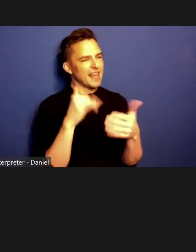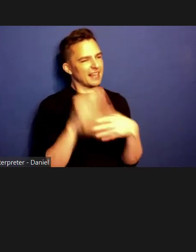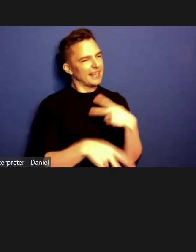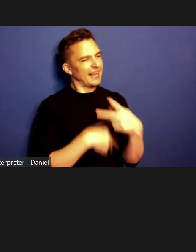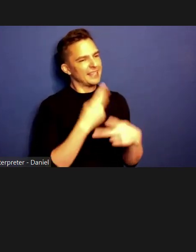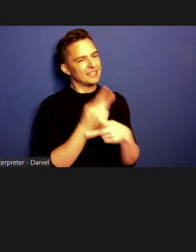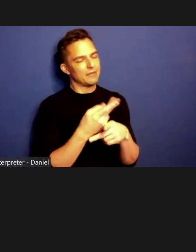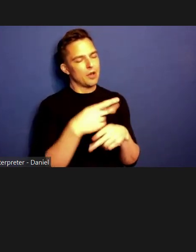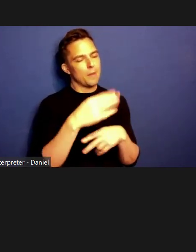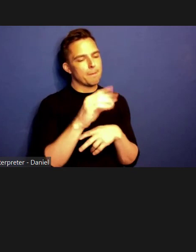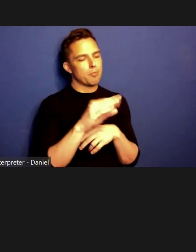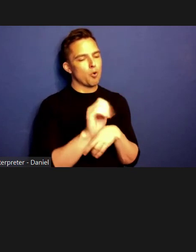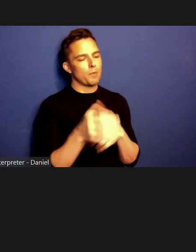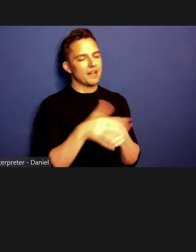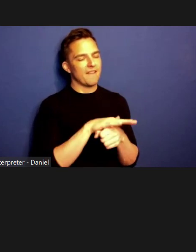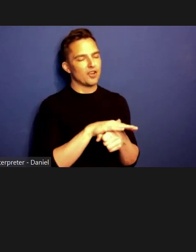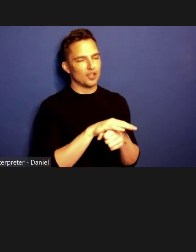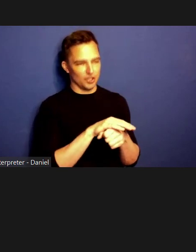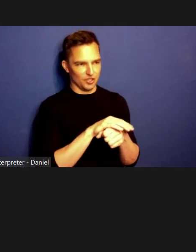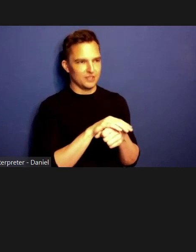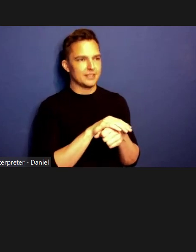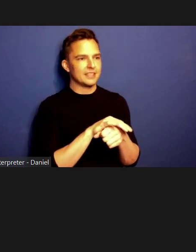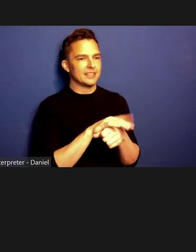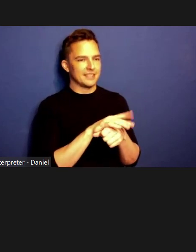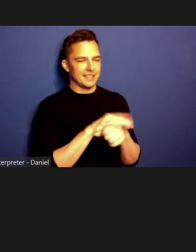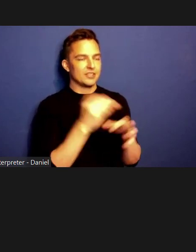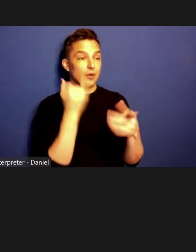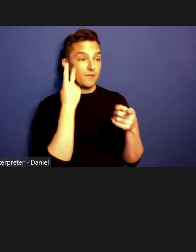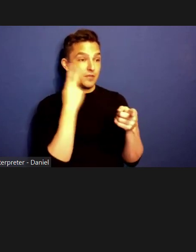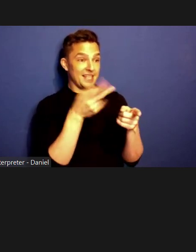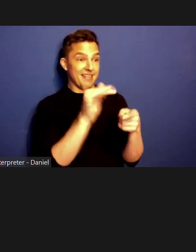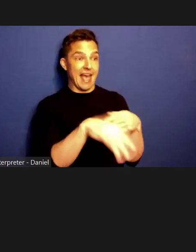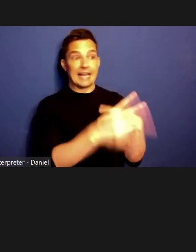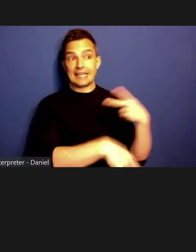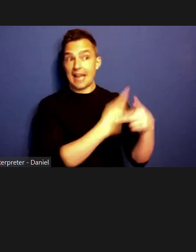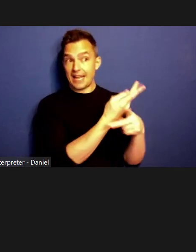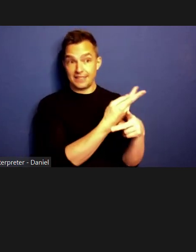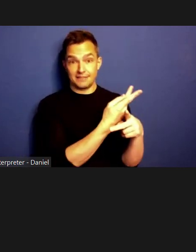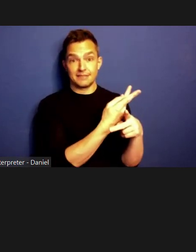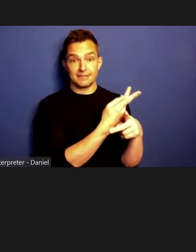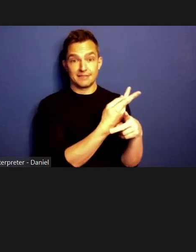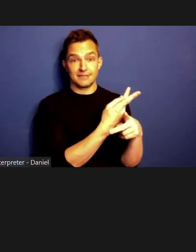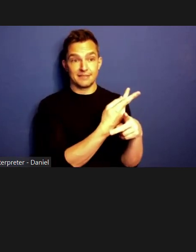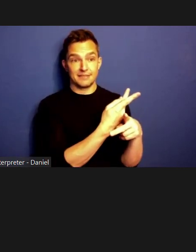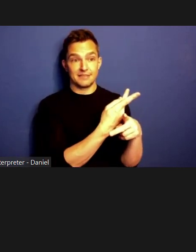So, if you see those with a particular device that might be one